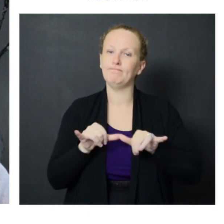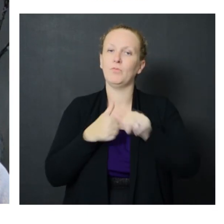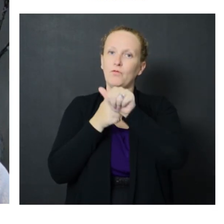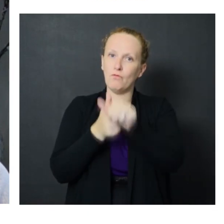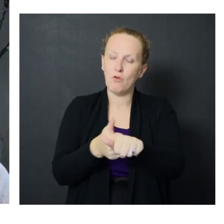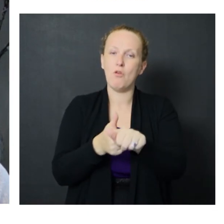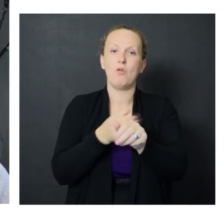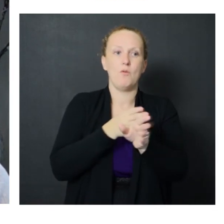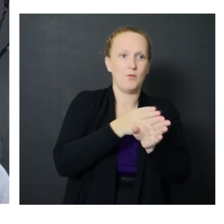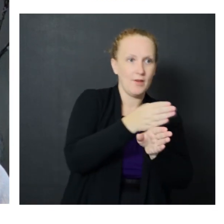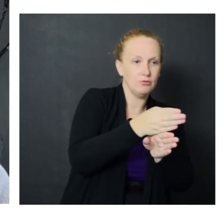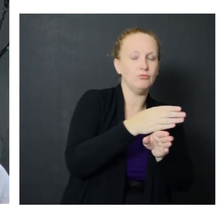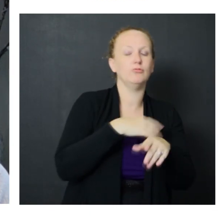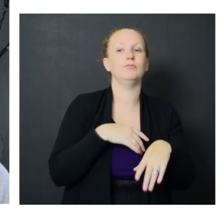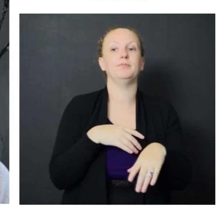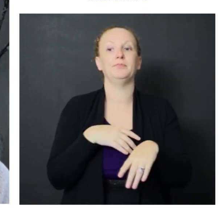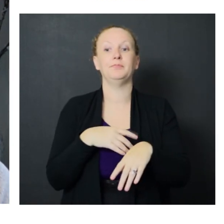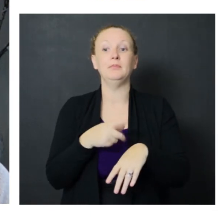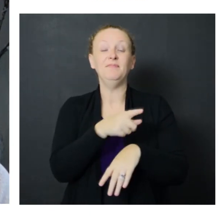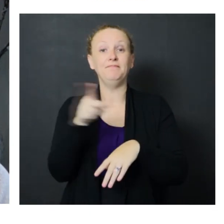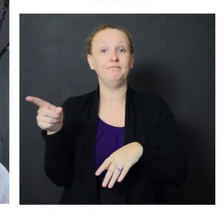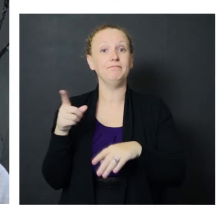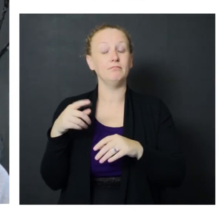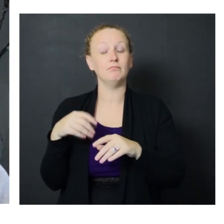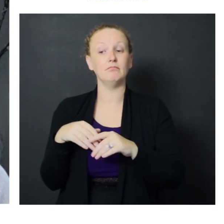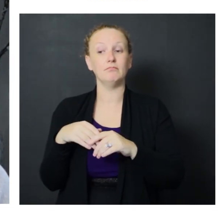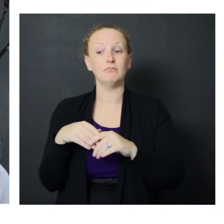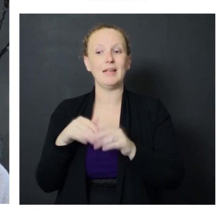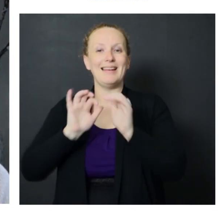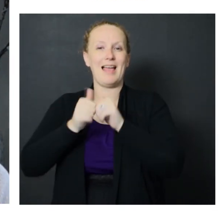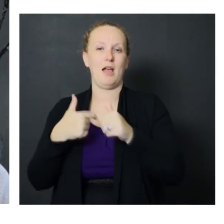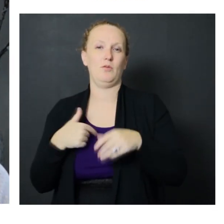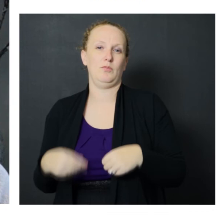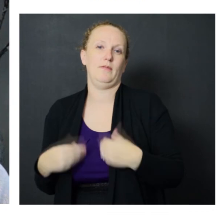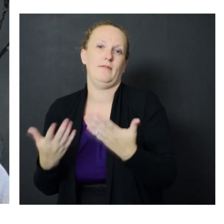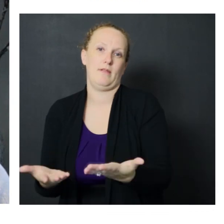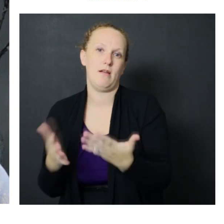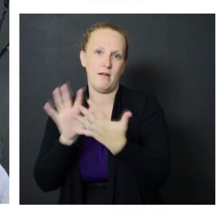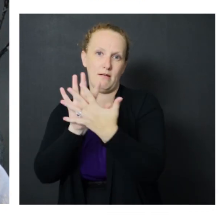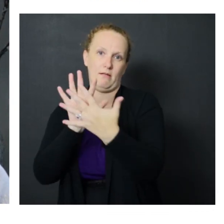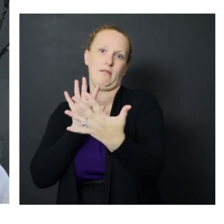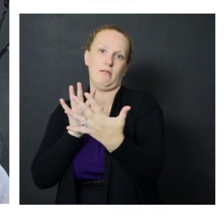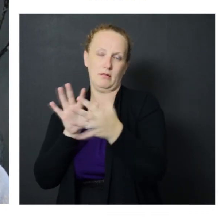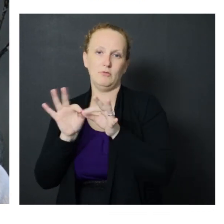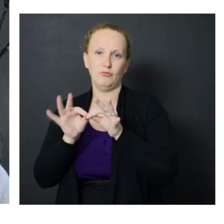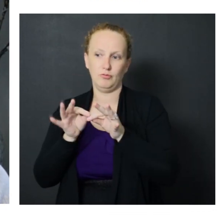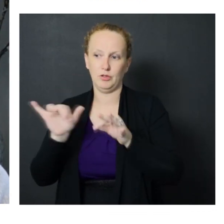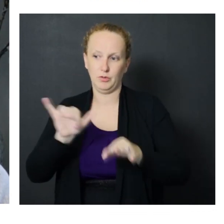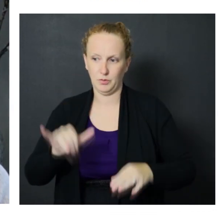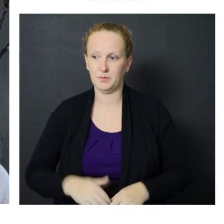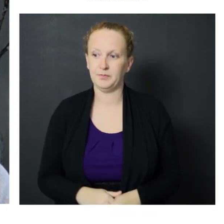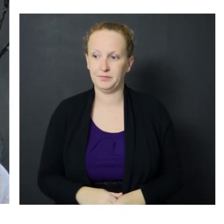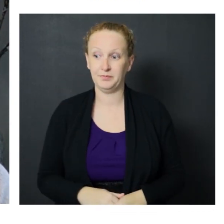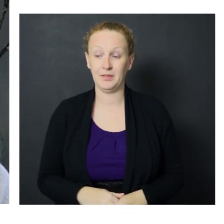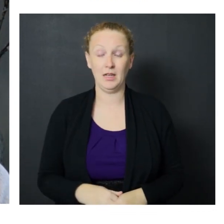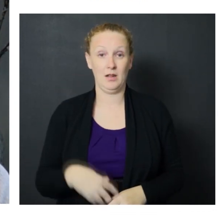more opportunities to train about virtual interpreting, about working effectively with the care team, being visible to the care teams.